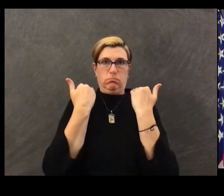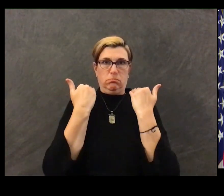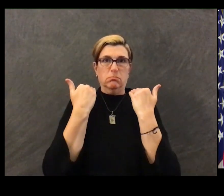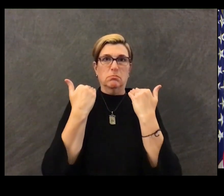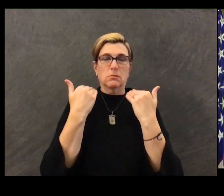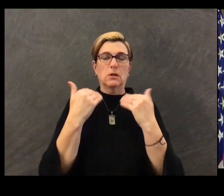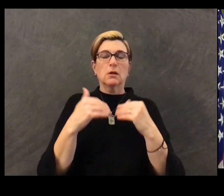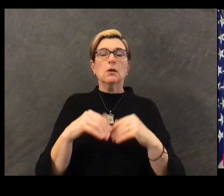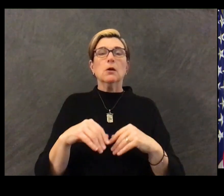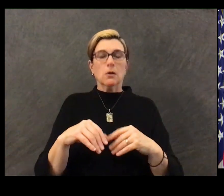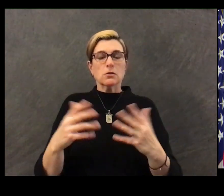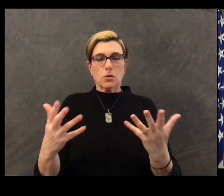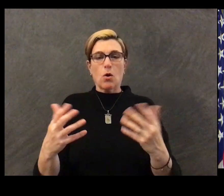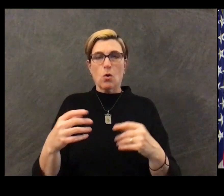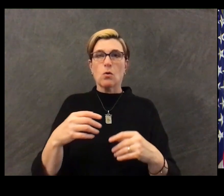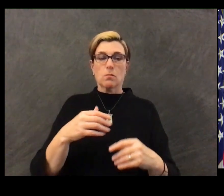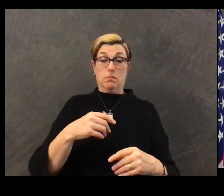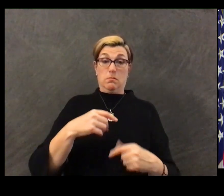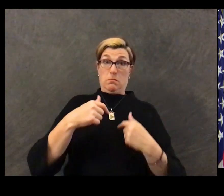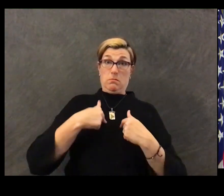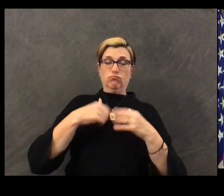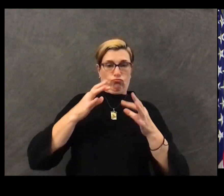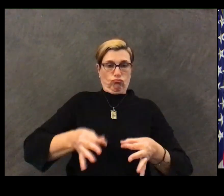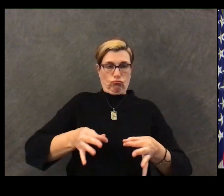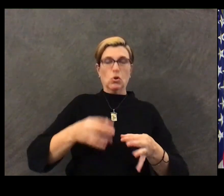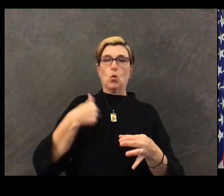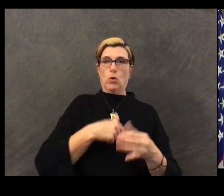administration is pursuing a comprehensive strategy to address the